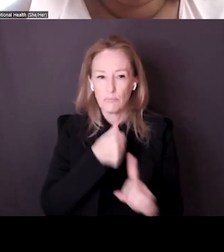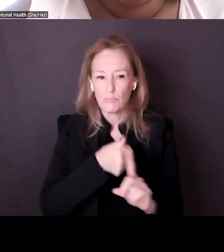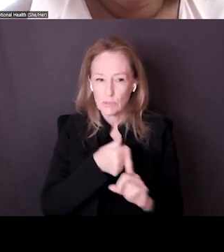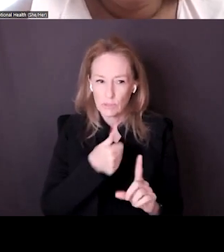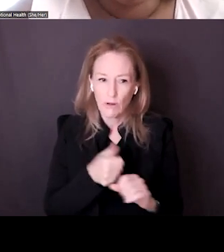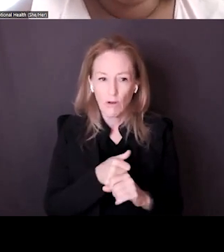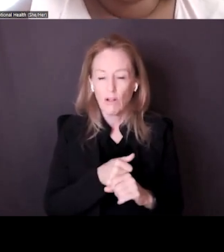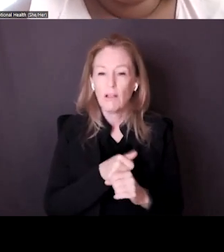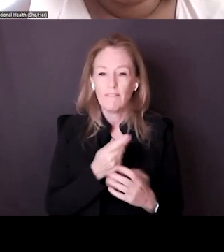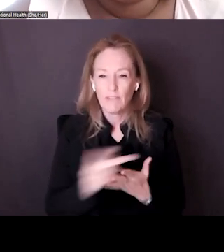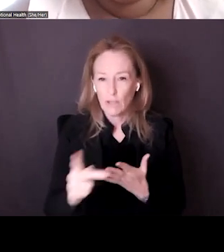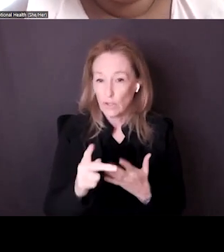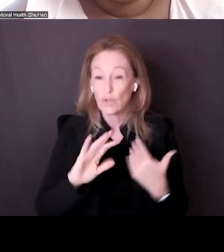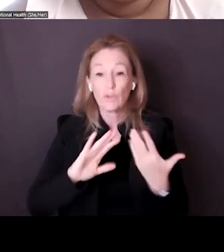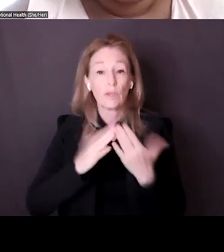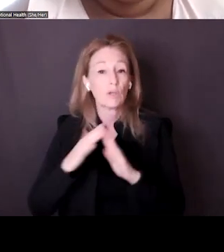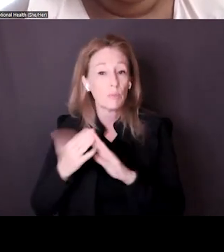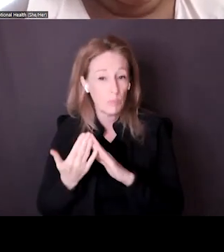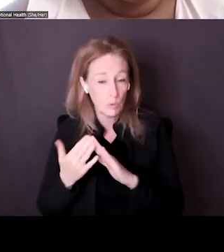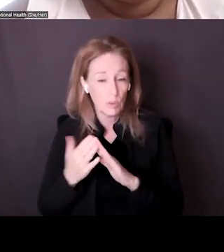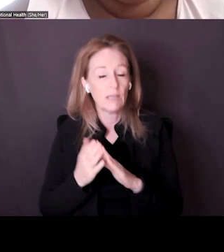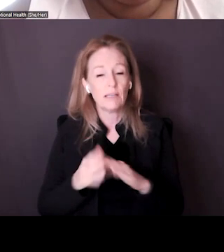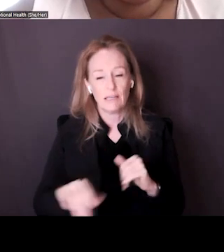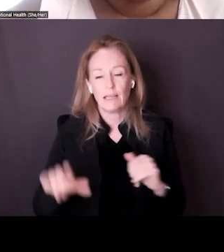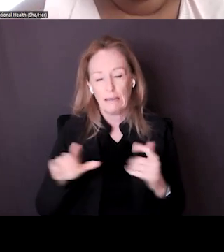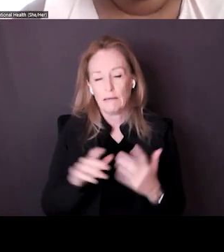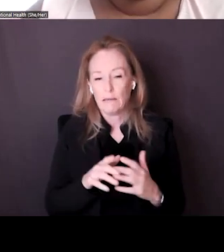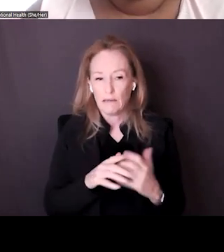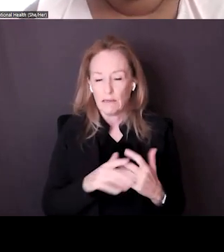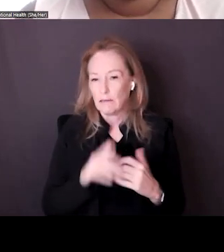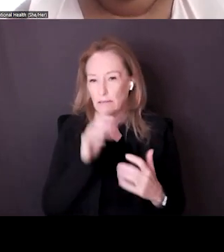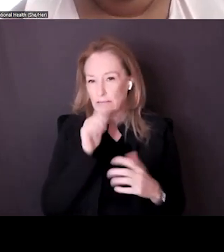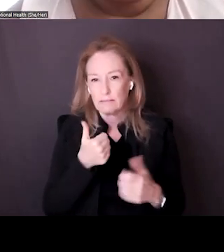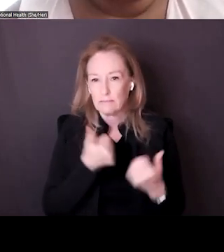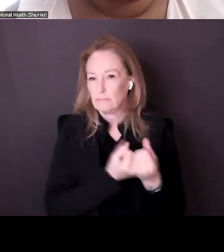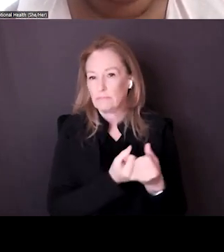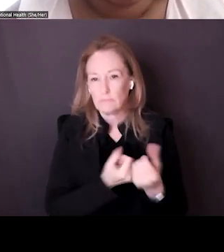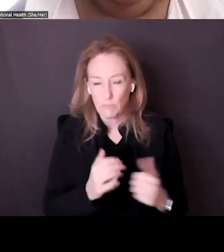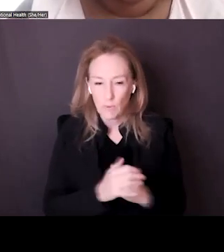DOWN. AGAIN, WE ARE MAKING SURE THAT NO ONE SLIPS THROUGH THE